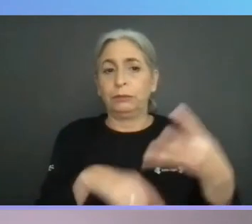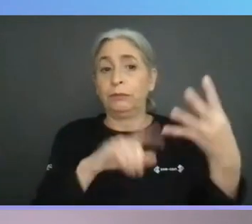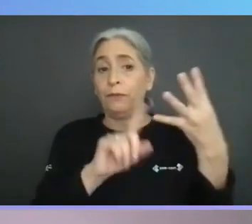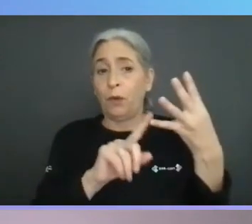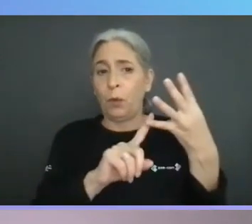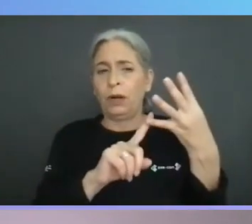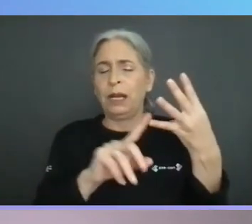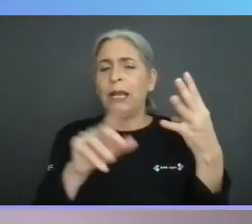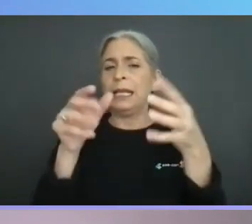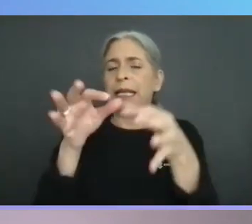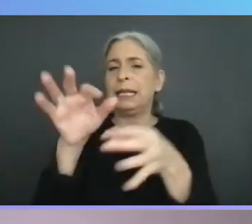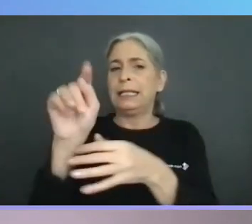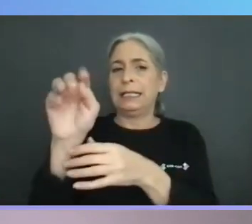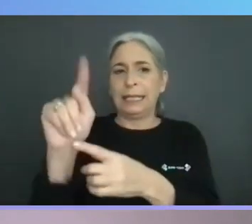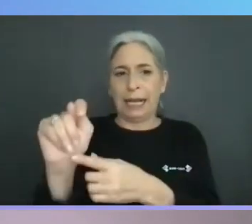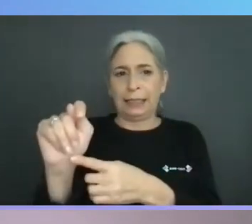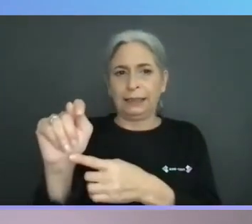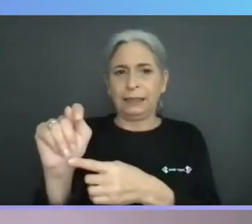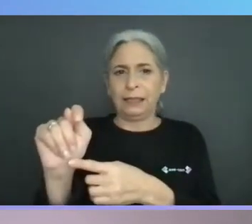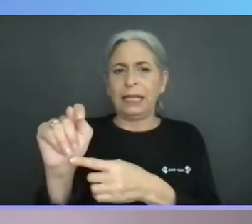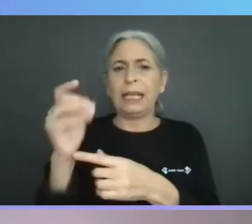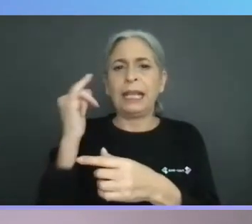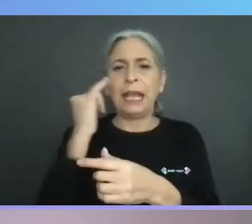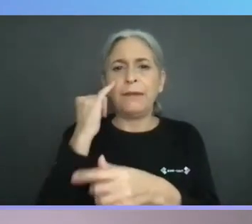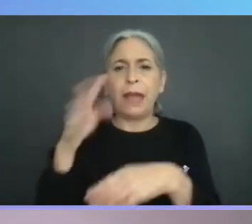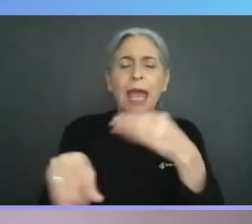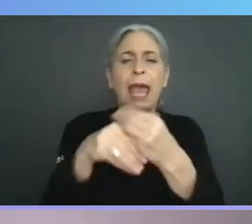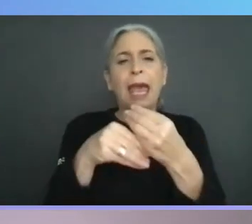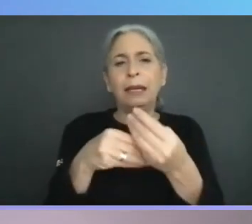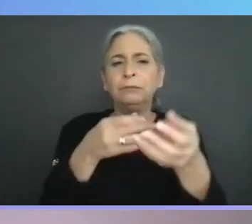the image is co-located with that, that is text that appears